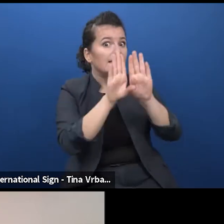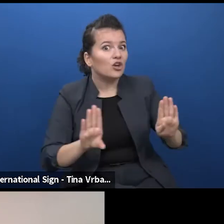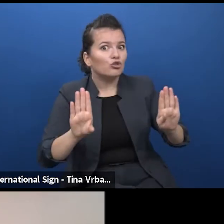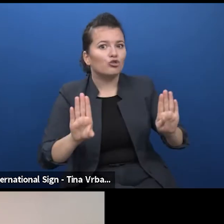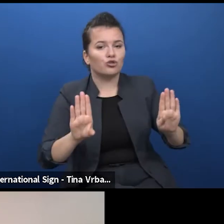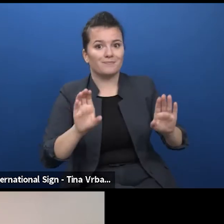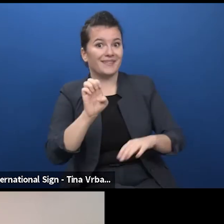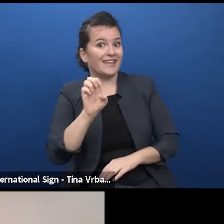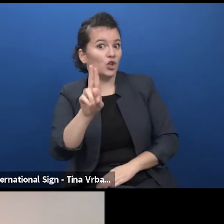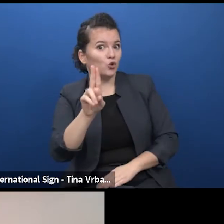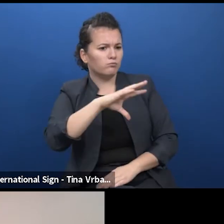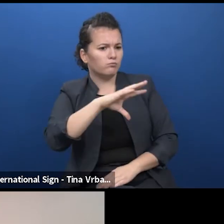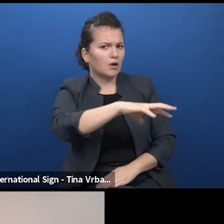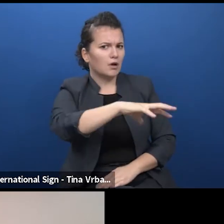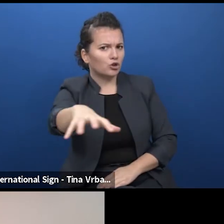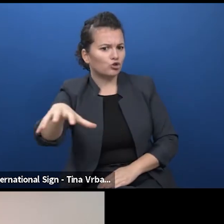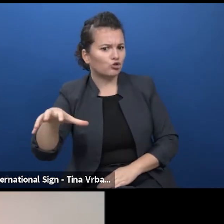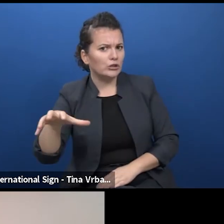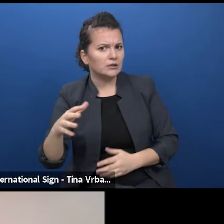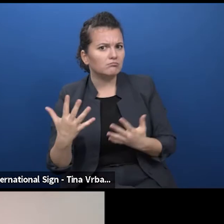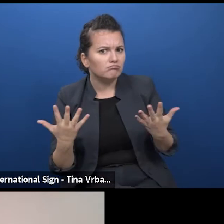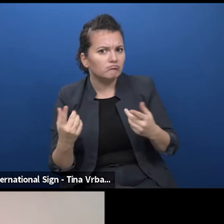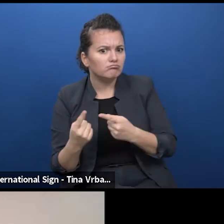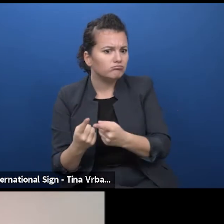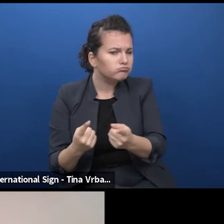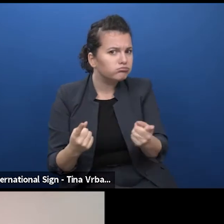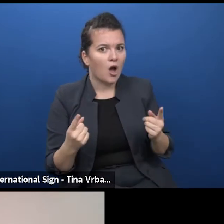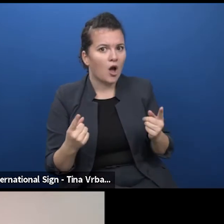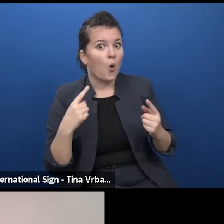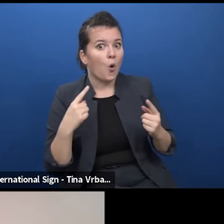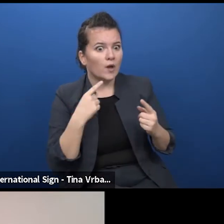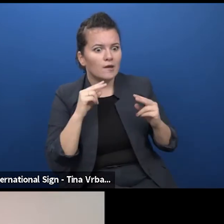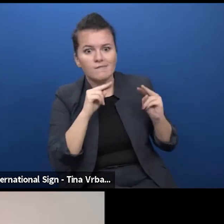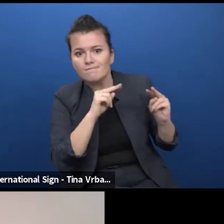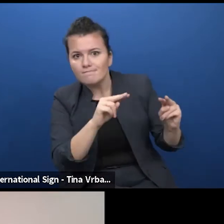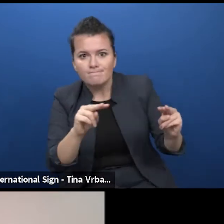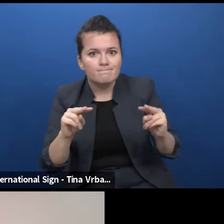member states which is something we have been really looking forward to in the European